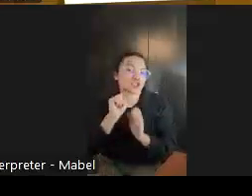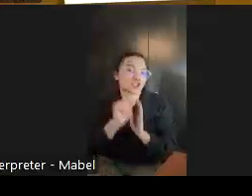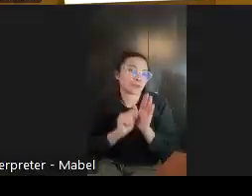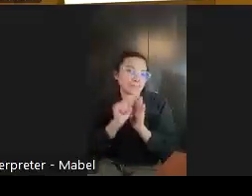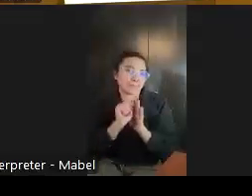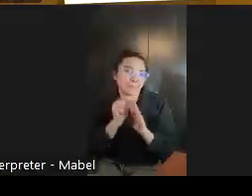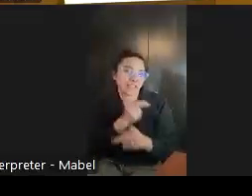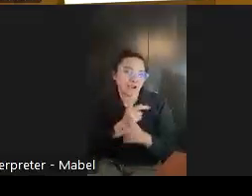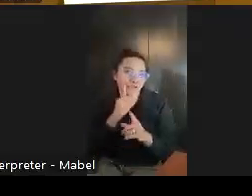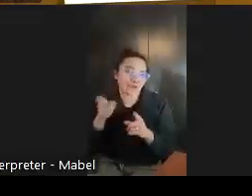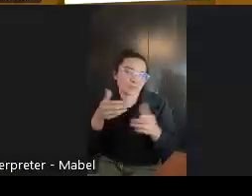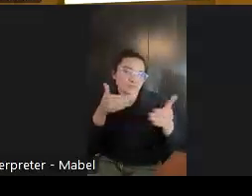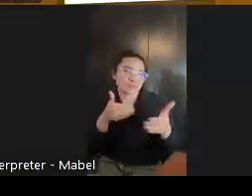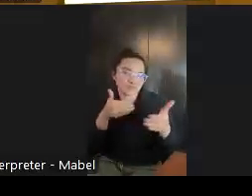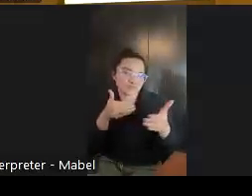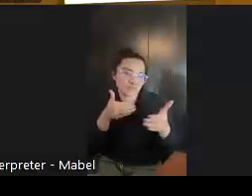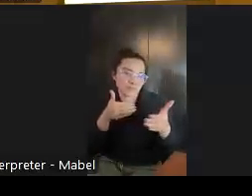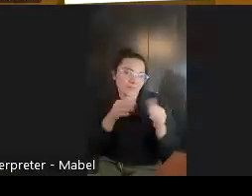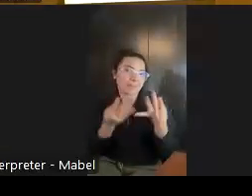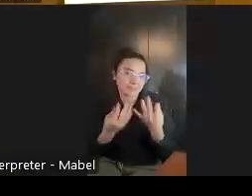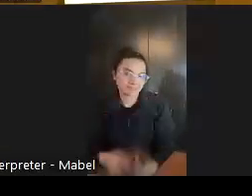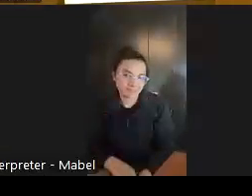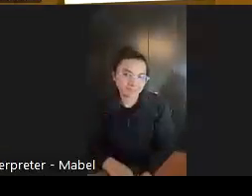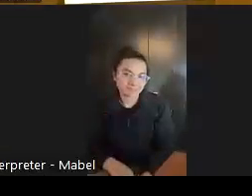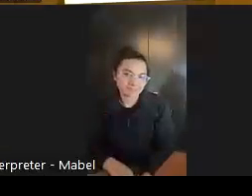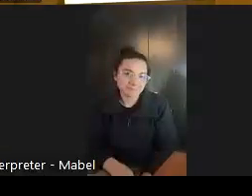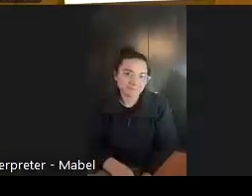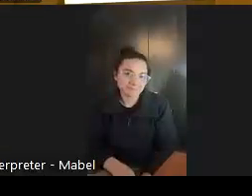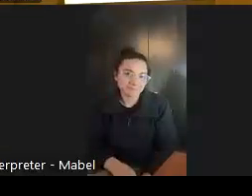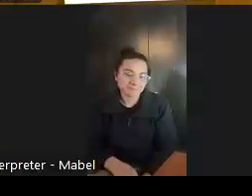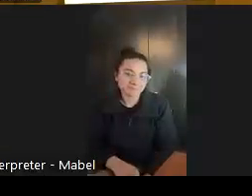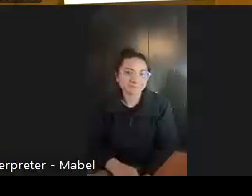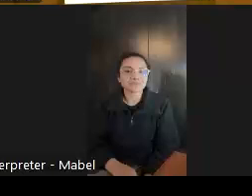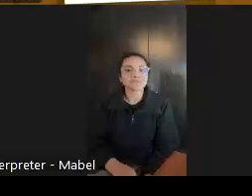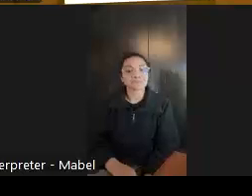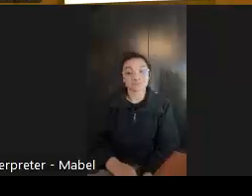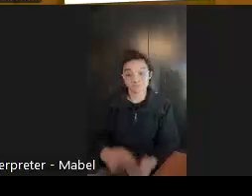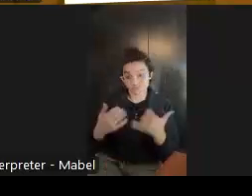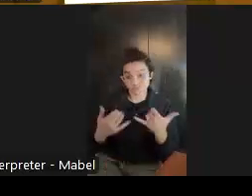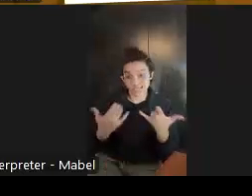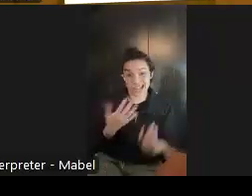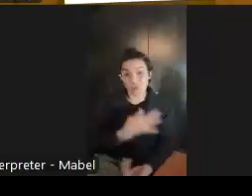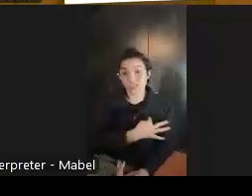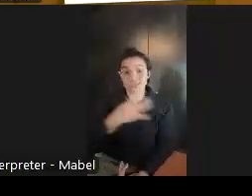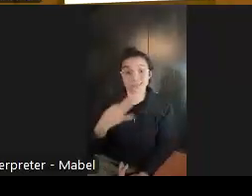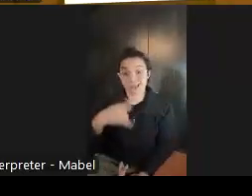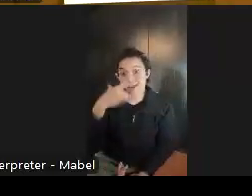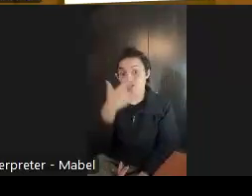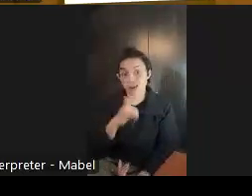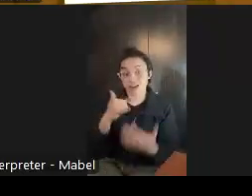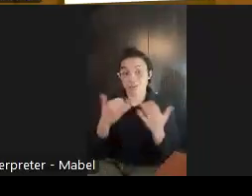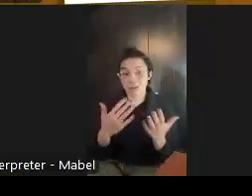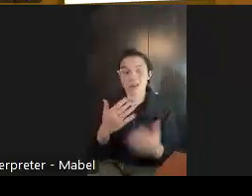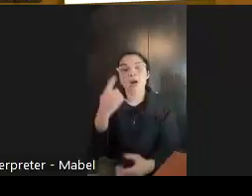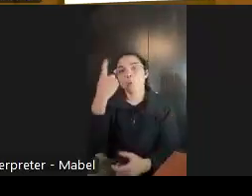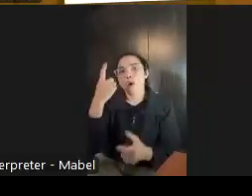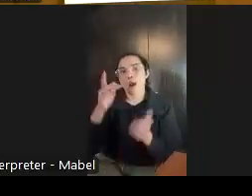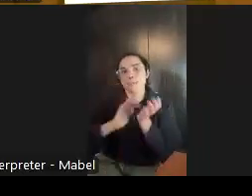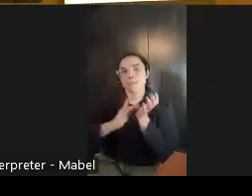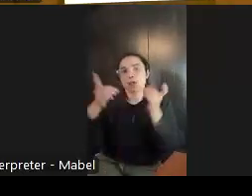um if right now what is a staffing like uh uh there's a one medical director and numerous uh